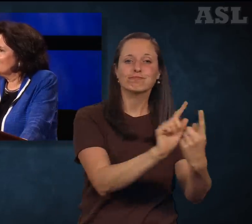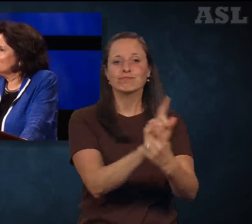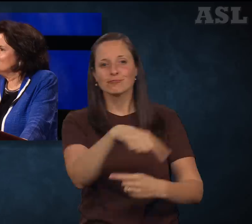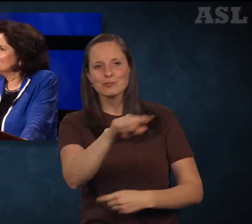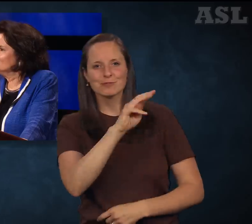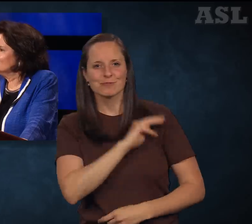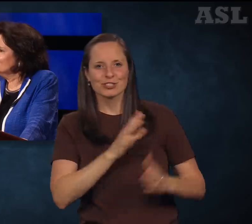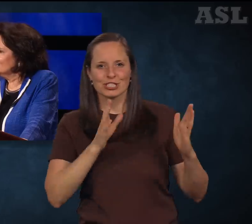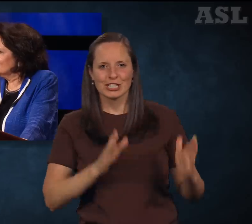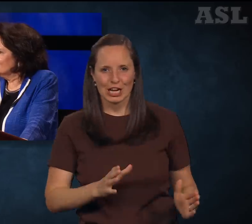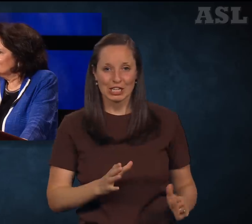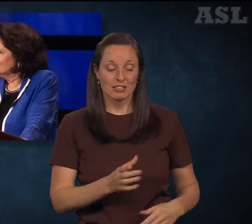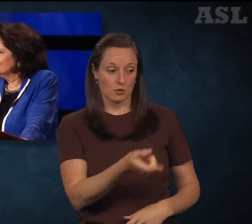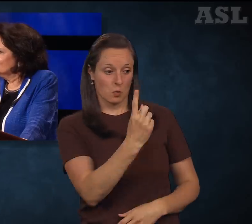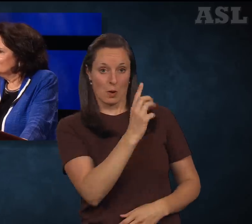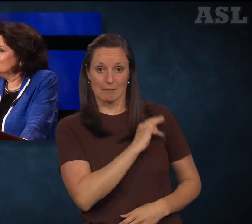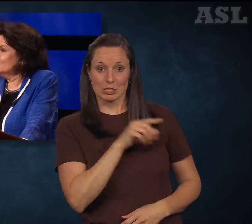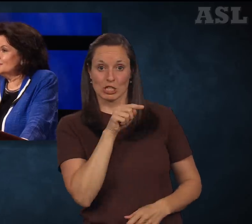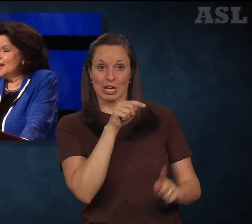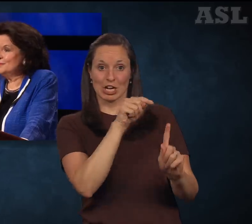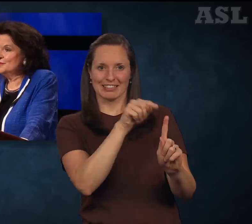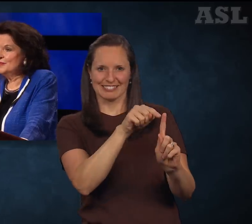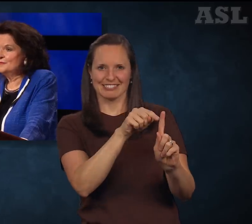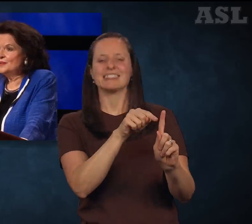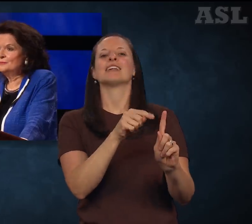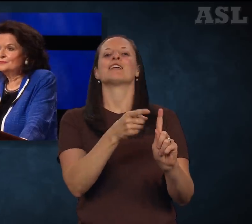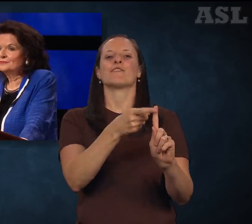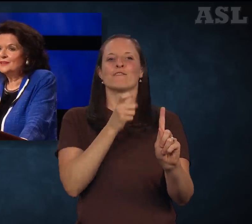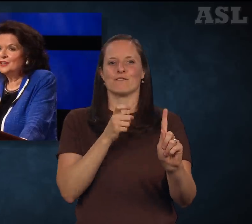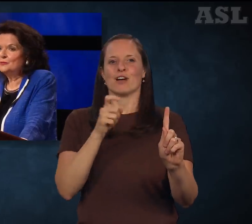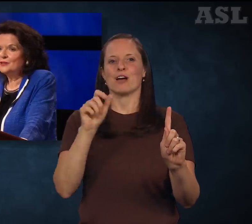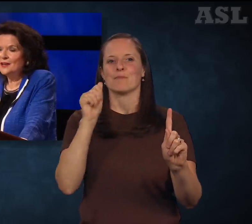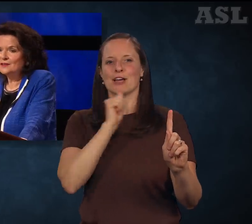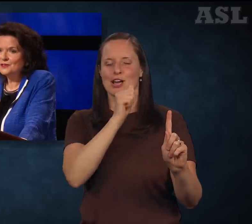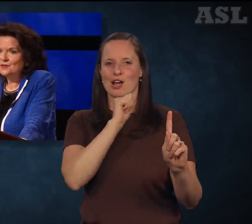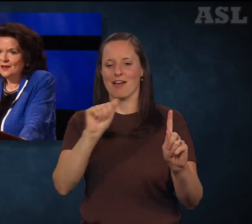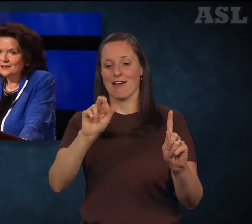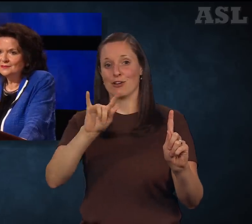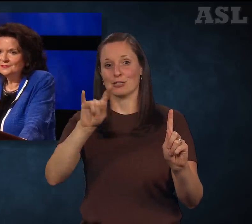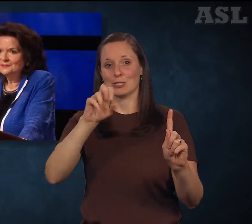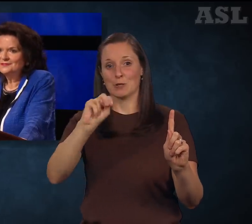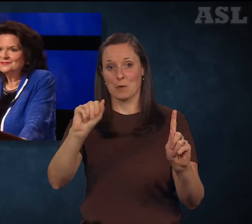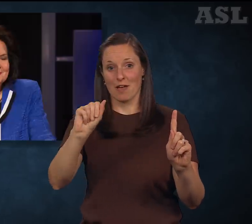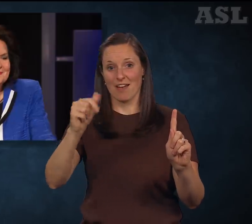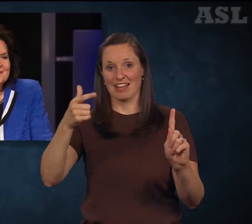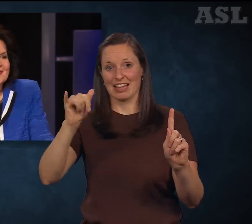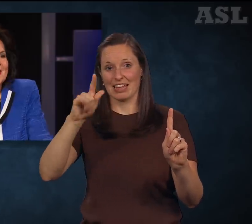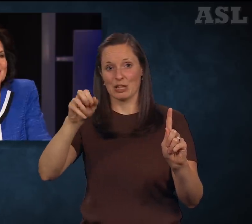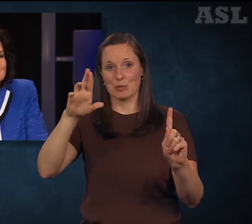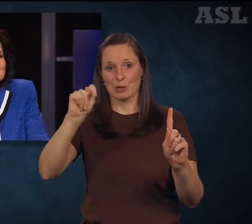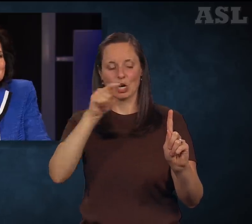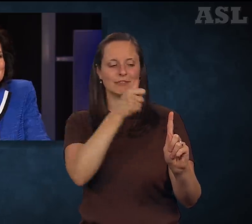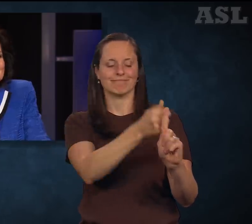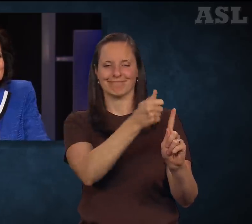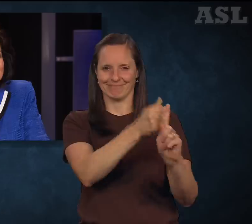INCLUDING AN ELDER FROM THE TRIBE OF LEVI WHO JUST